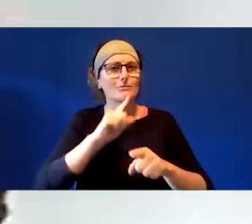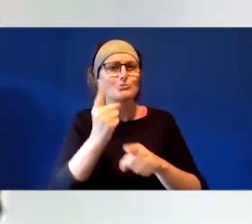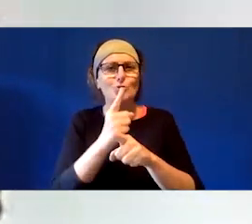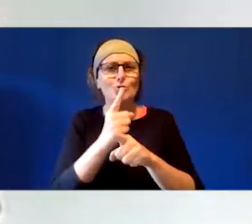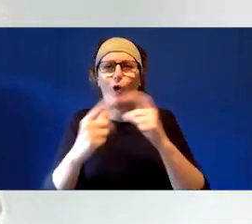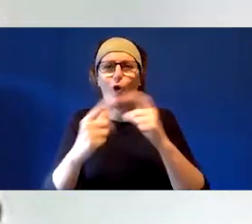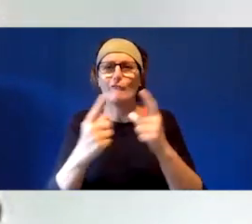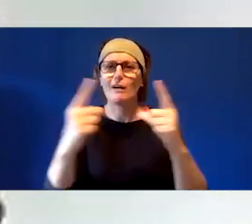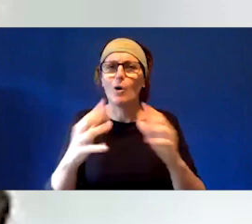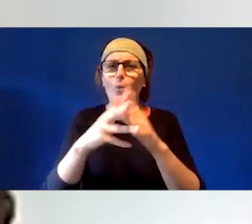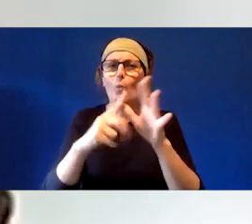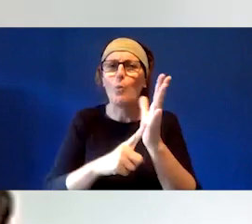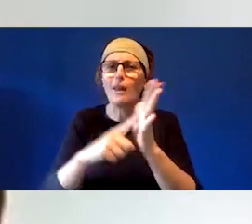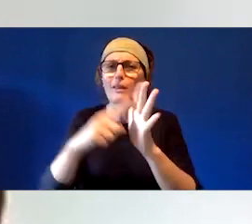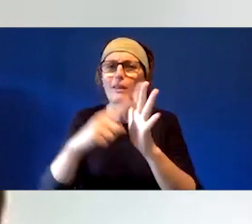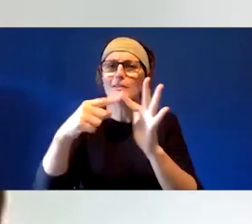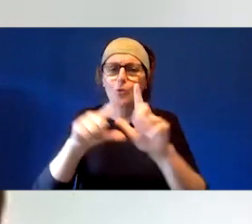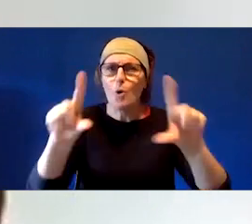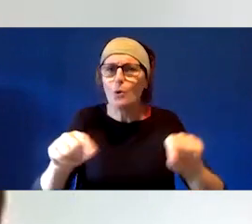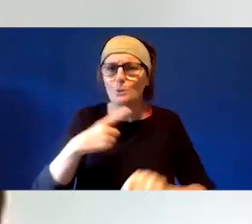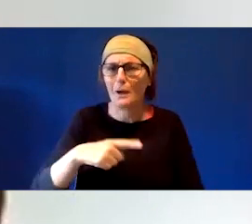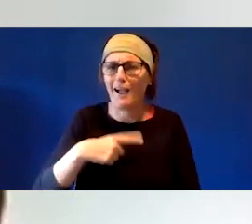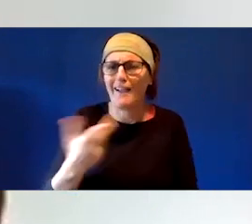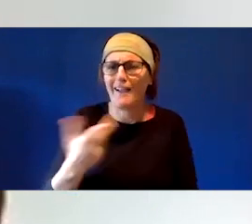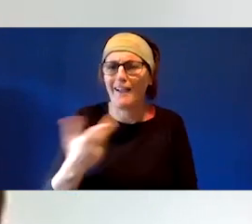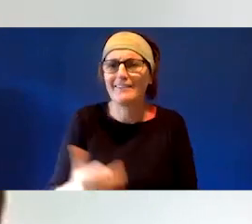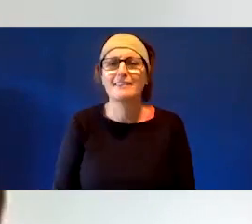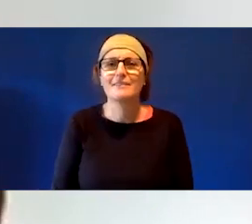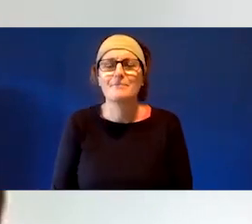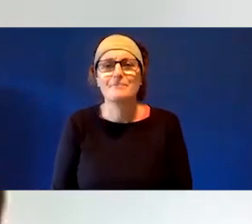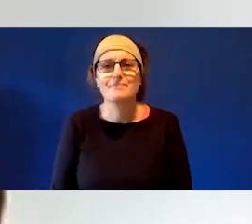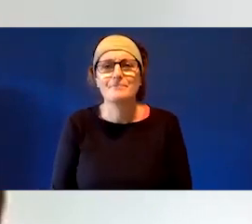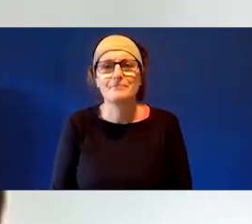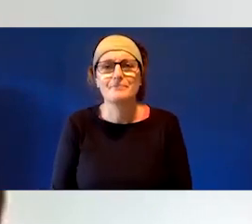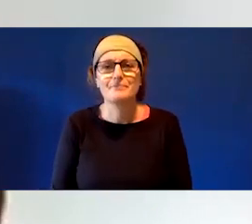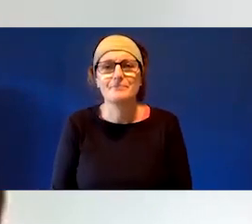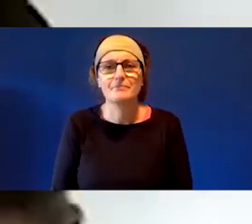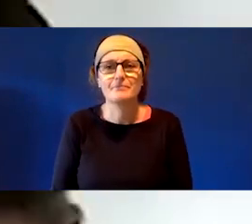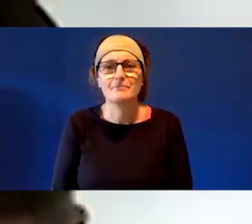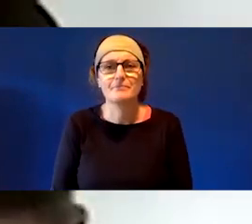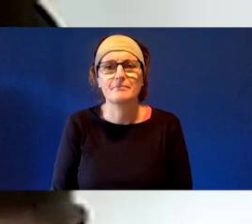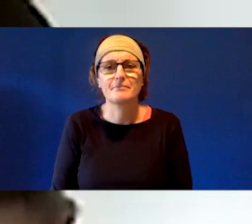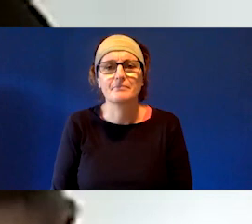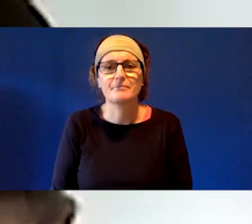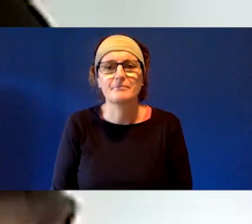your wallet is that how many emergency numbers do you carry?